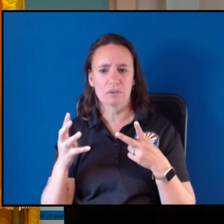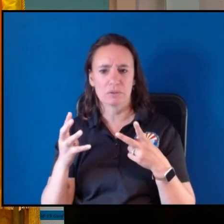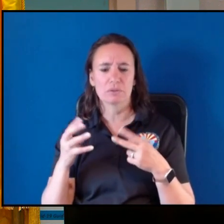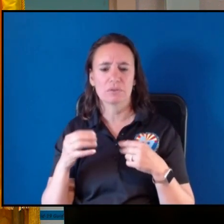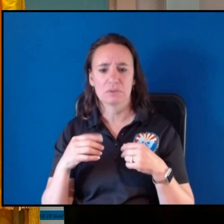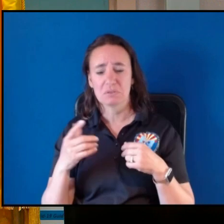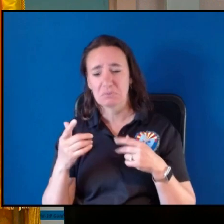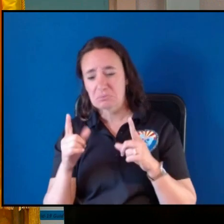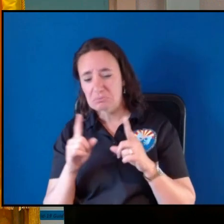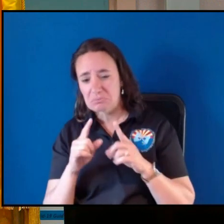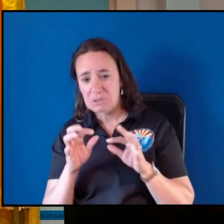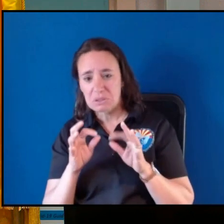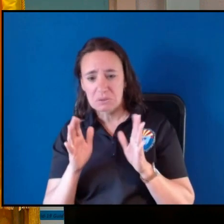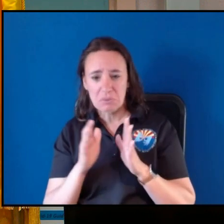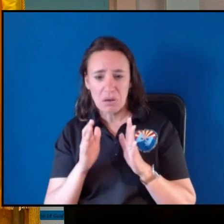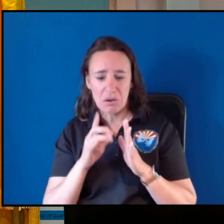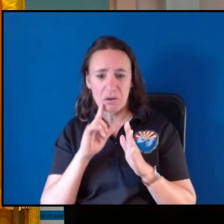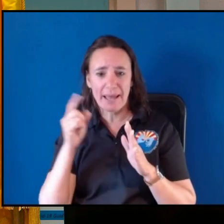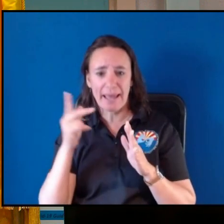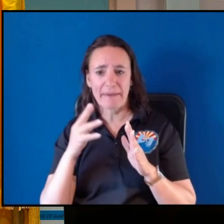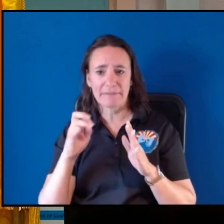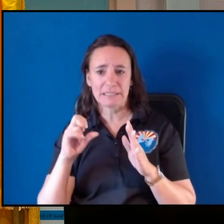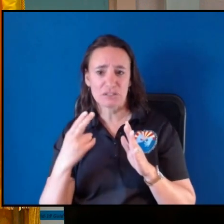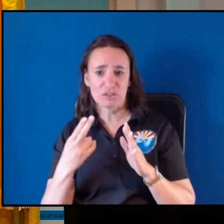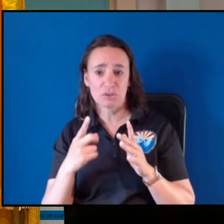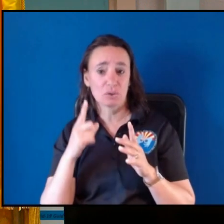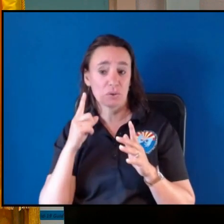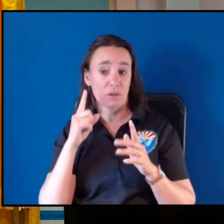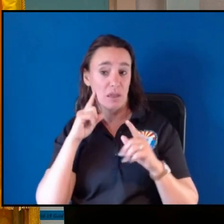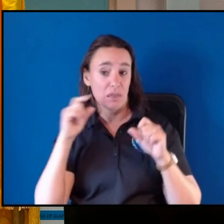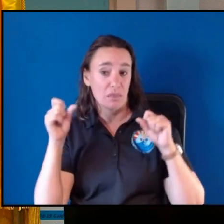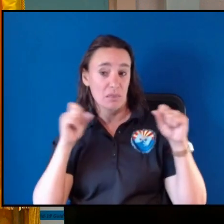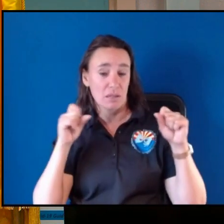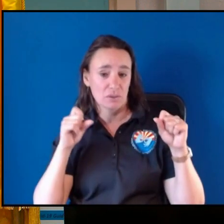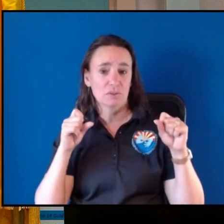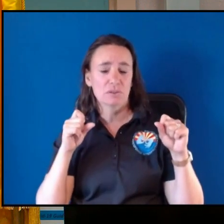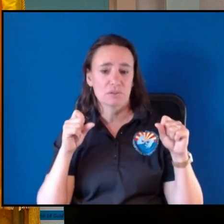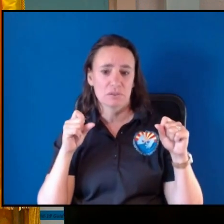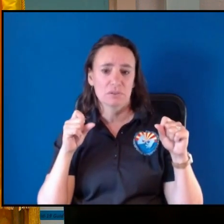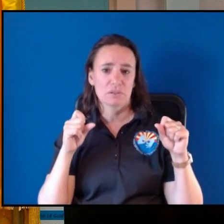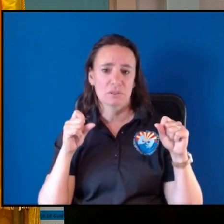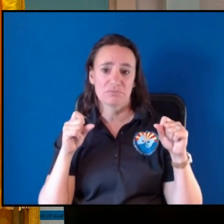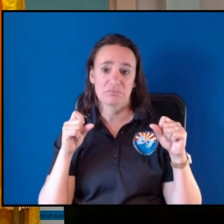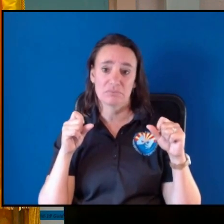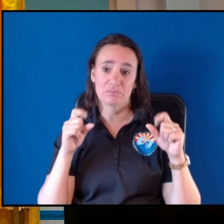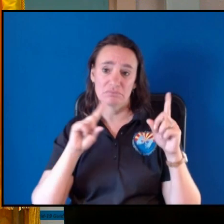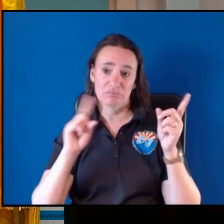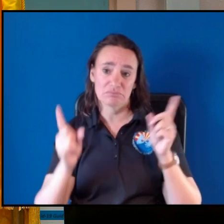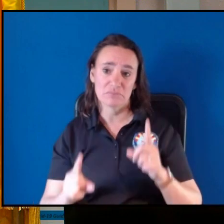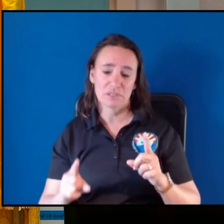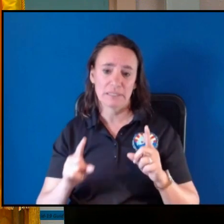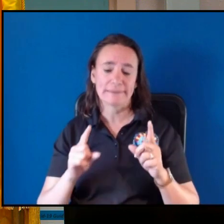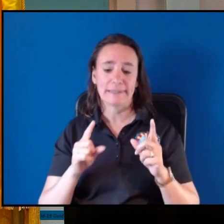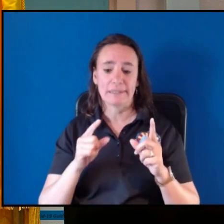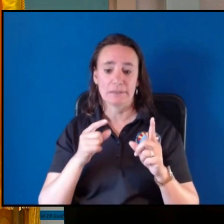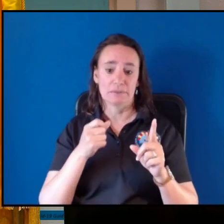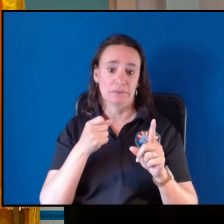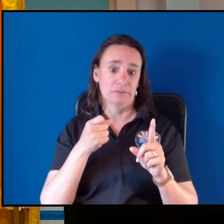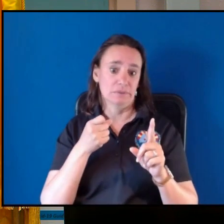Noww with thunderstorms, we say this all the time, it's a all or nothing kind of thing some places won't